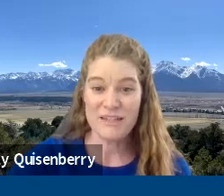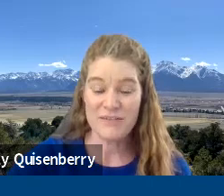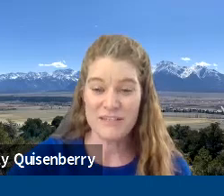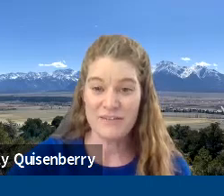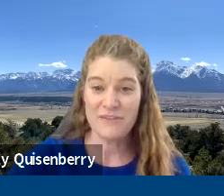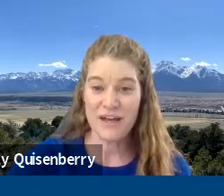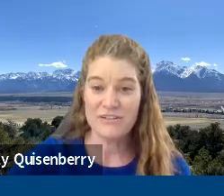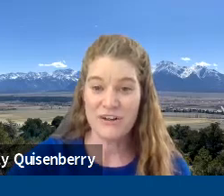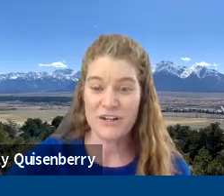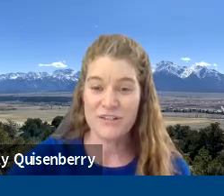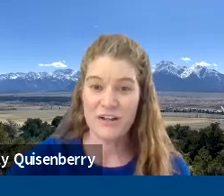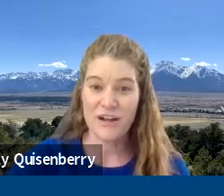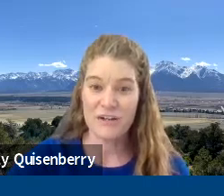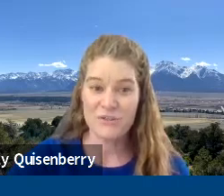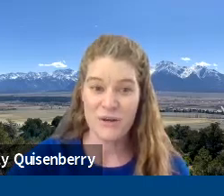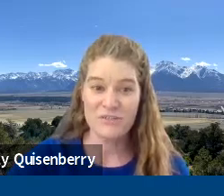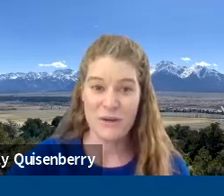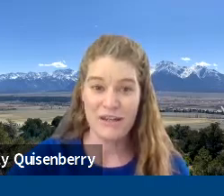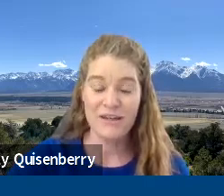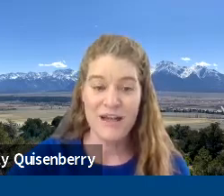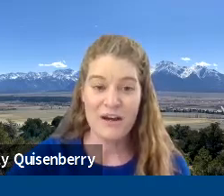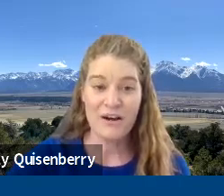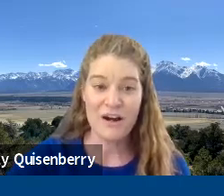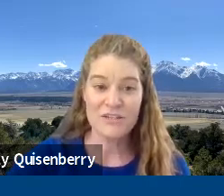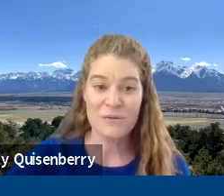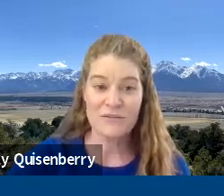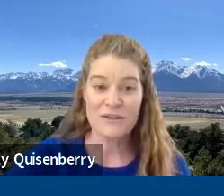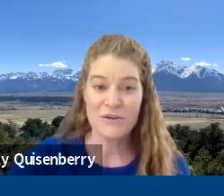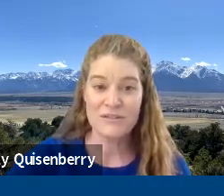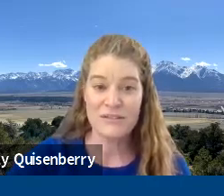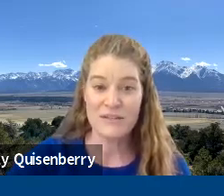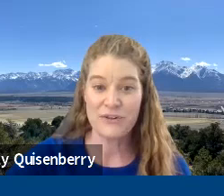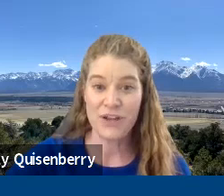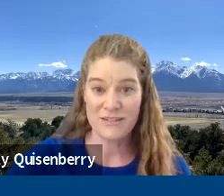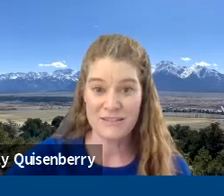devastating fires across Colorado in 2020 and our hearts go out to those that suffered losses